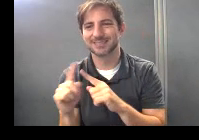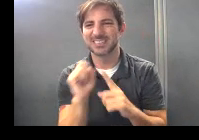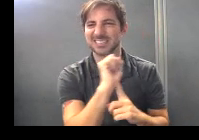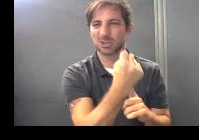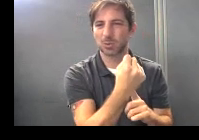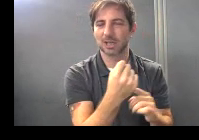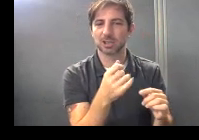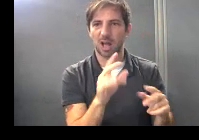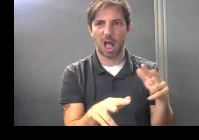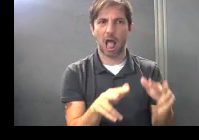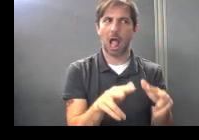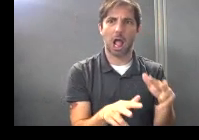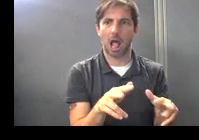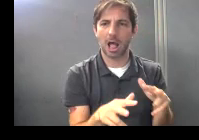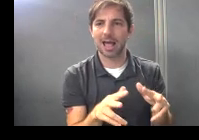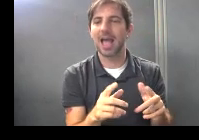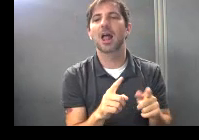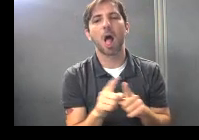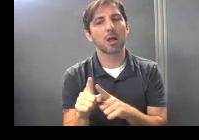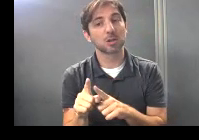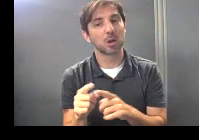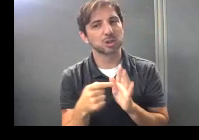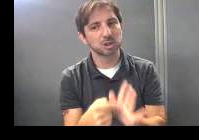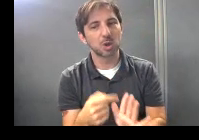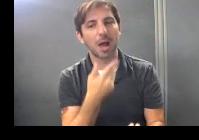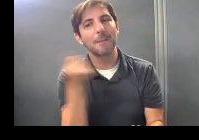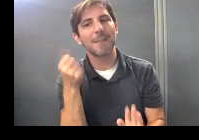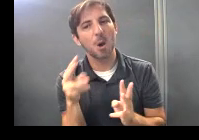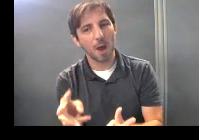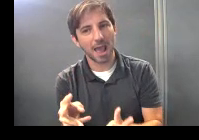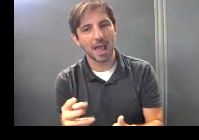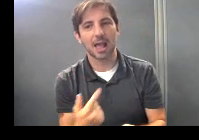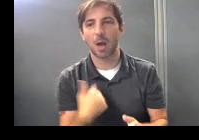BETTER WAY TO ENGAGE IN THE INTERACTIONS. I'M GOING TO STOP MY SCREEN SHARE.